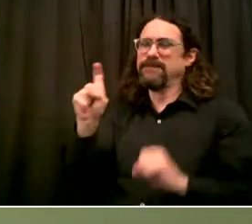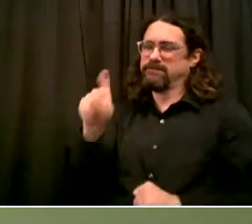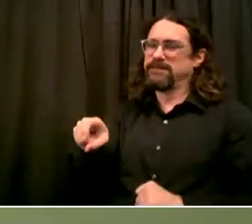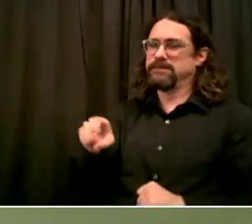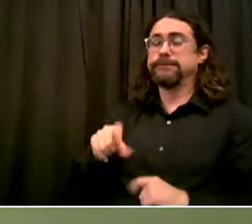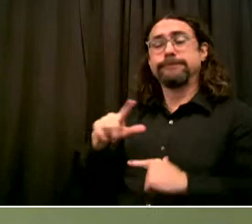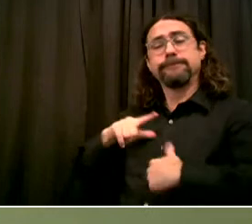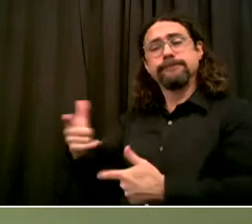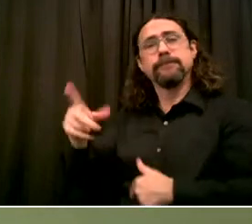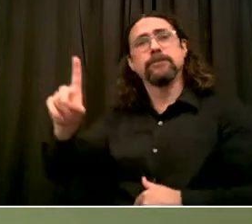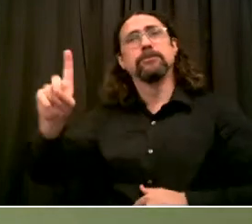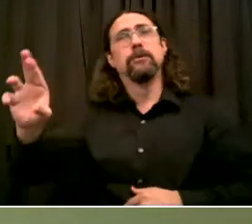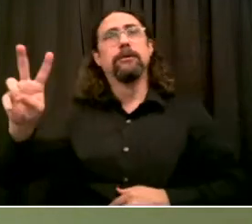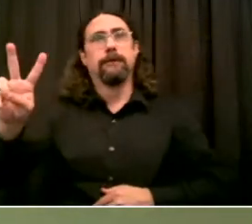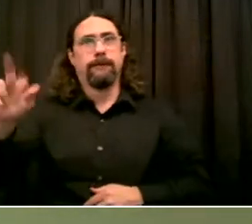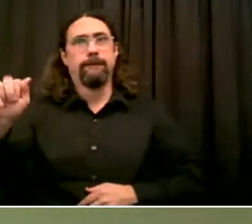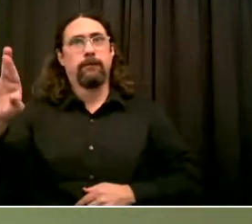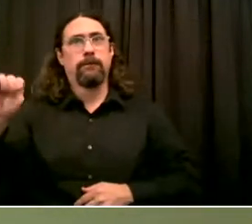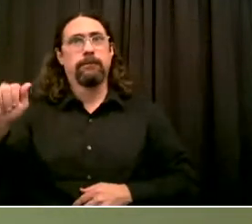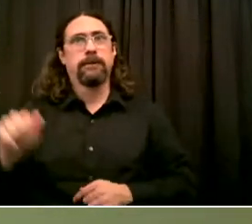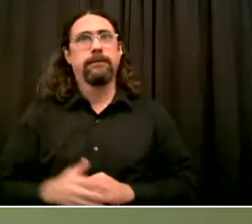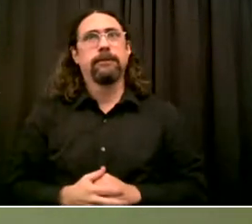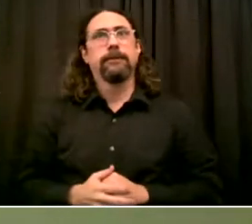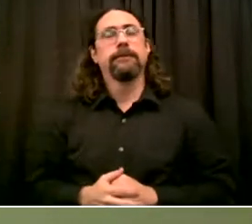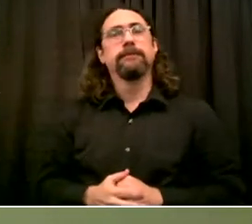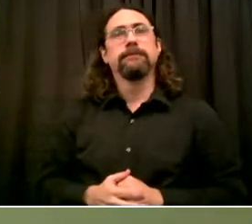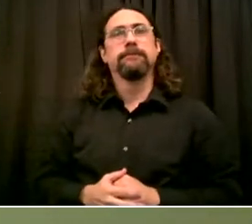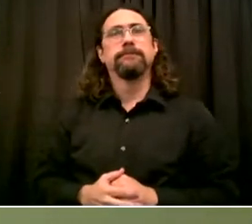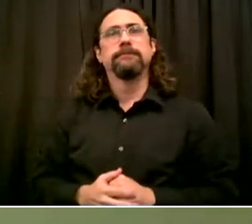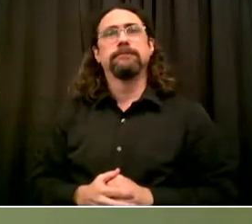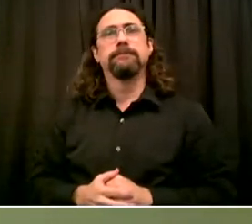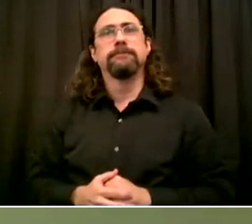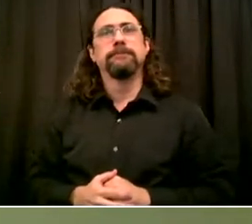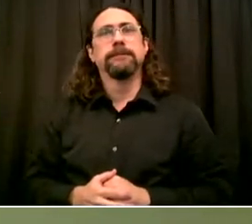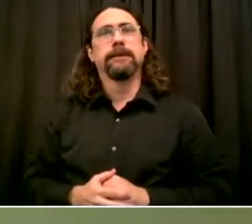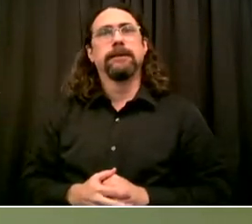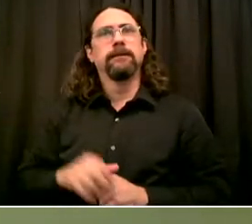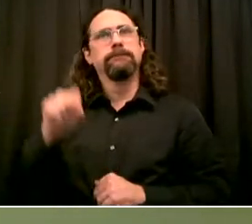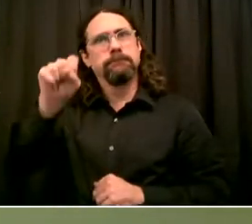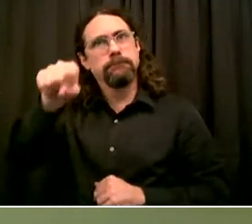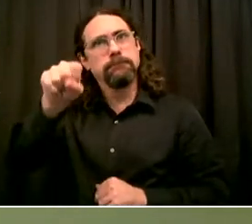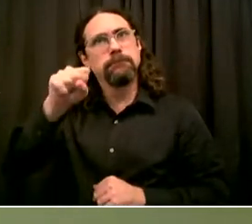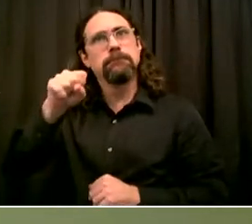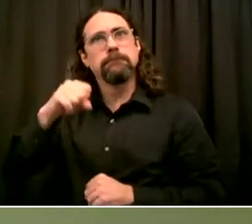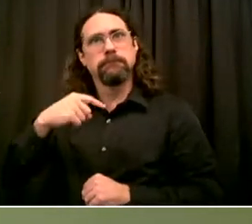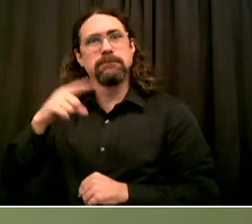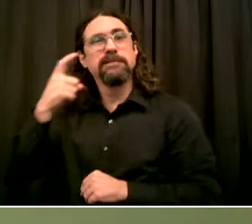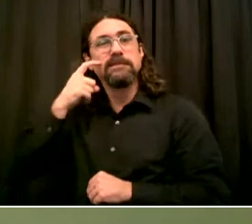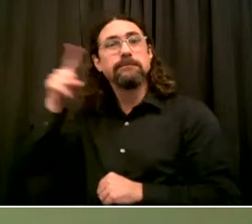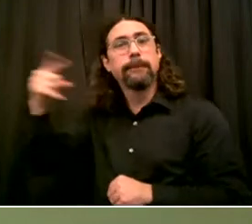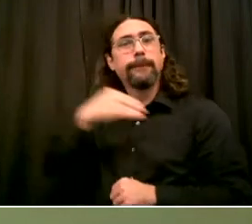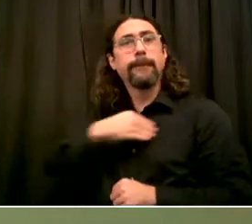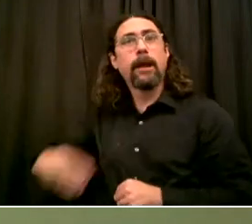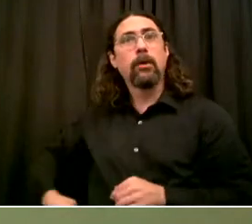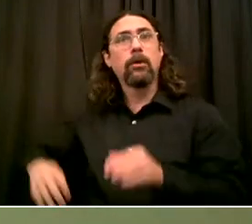WOULD JUST AMPLIFY THE MESSAGE THAT YOU HAVE JUST DELIVERED. THERE IS ALWAYS THIS TENSION IN PUBLIC HEALTH WITH THIS